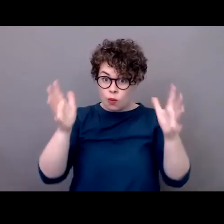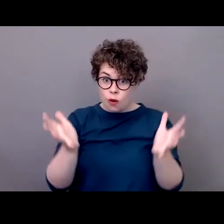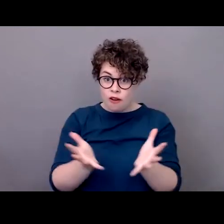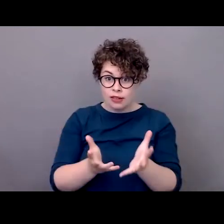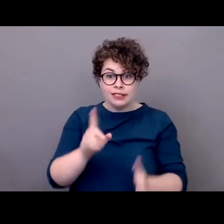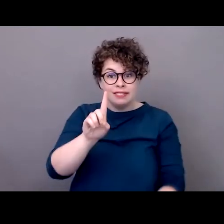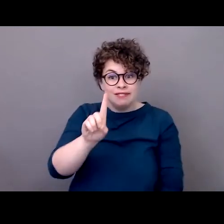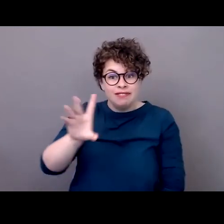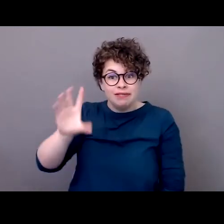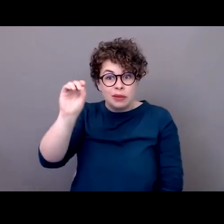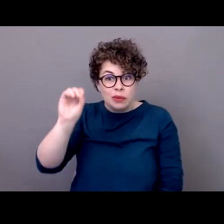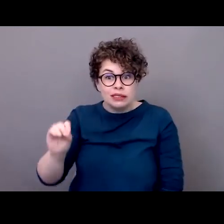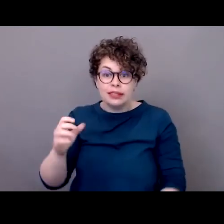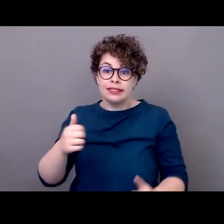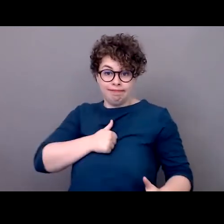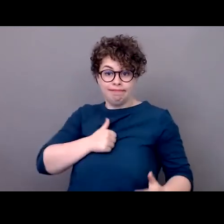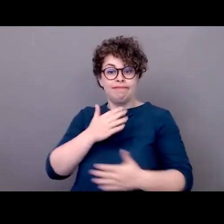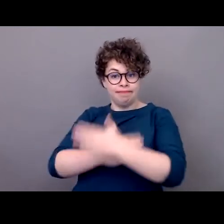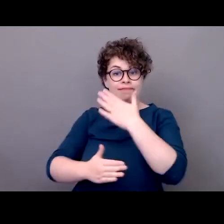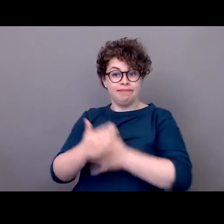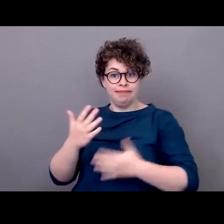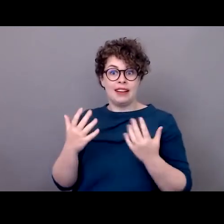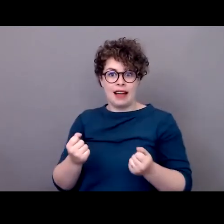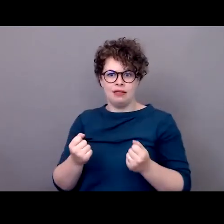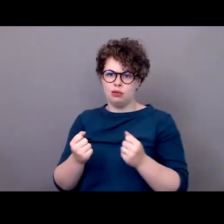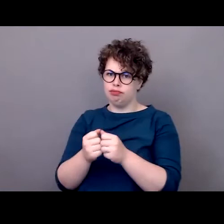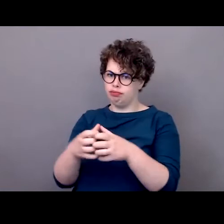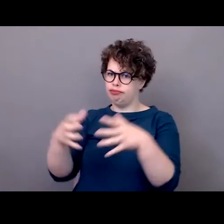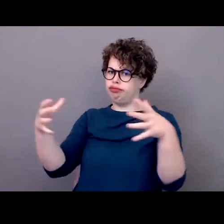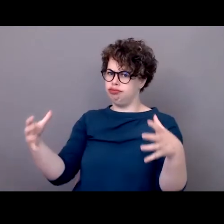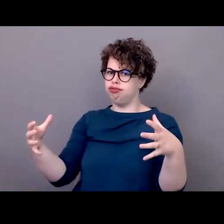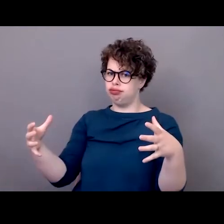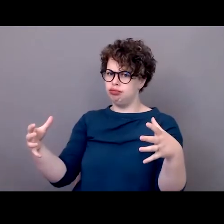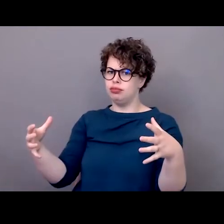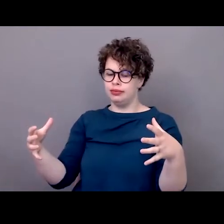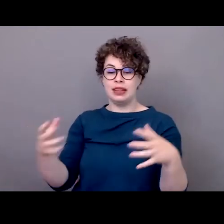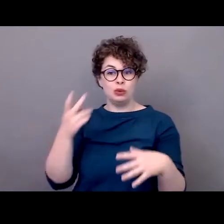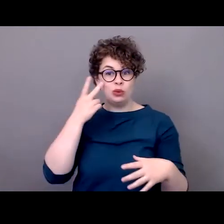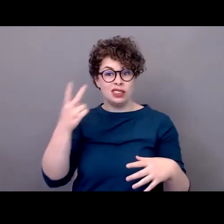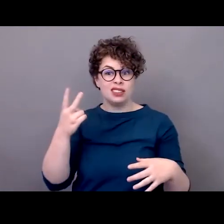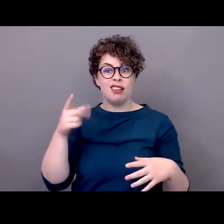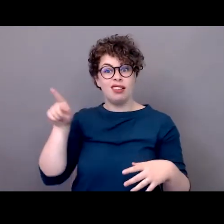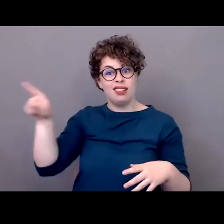So, there are many as we saw in the video making up this 15% or one billion people.